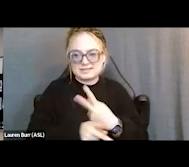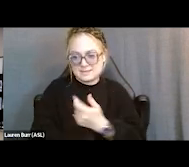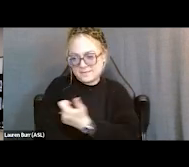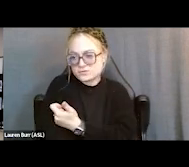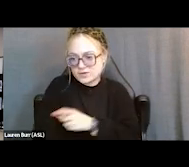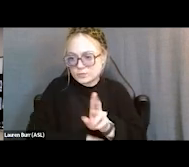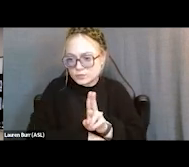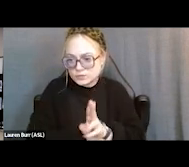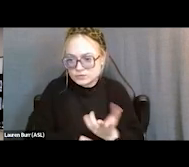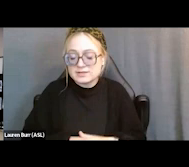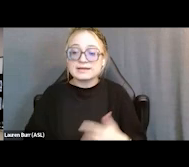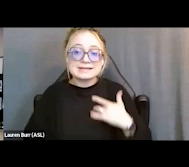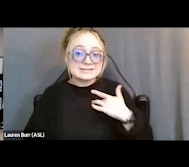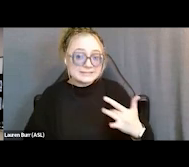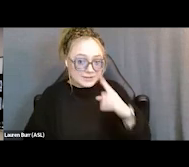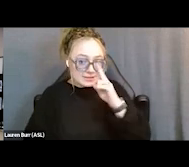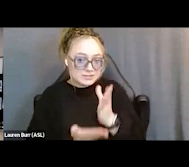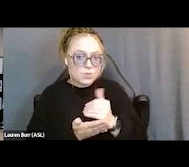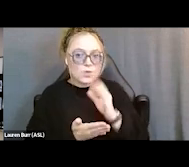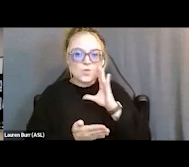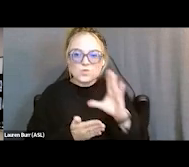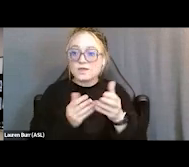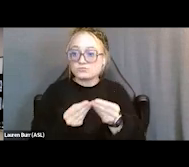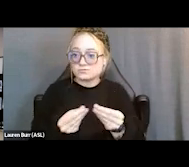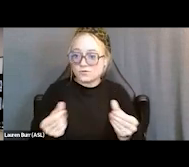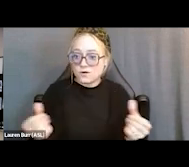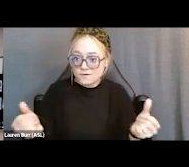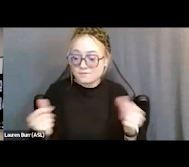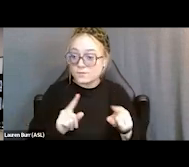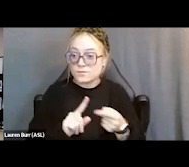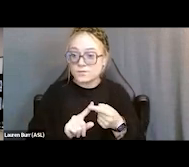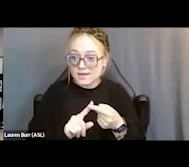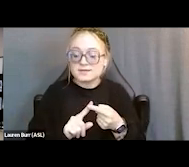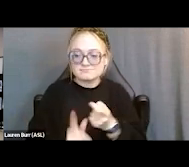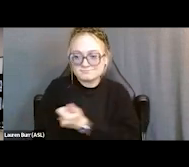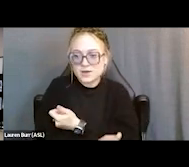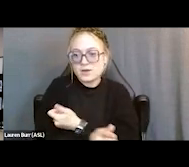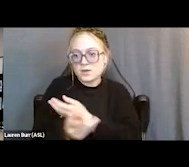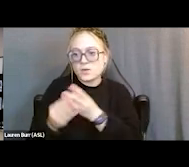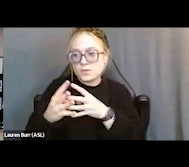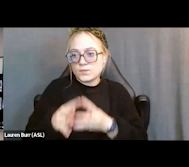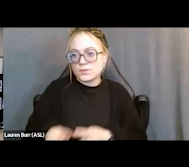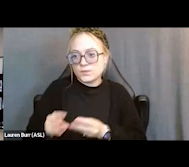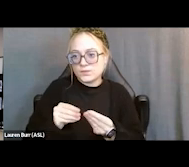Typically though the psychosis will resolve once the substance has cleared the body. But at the same time,